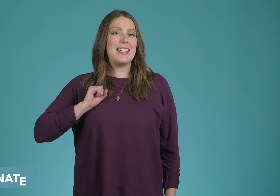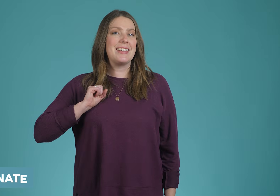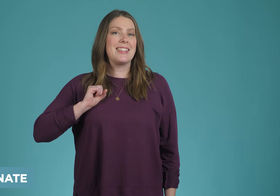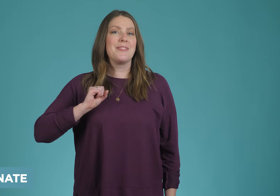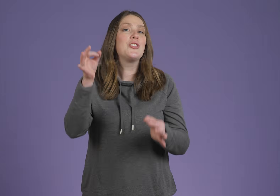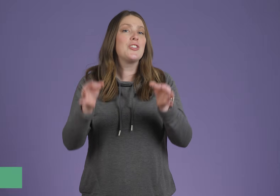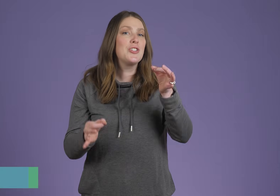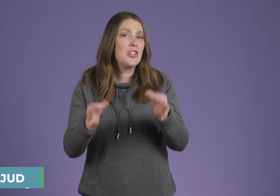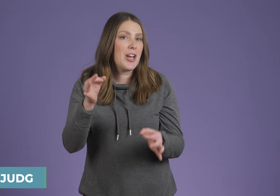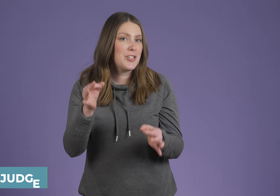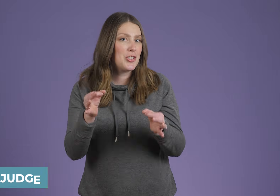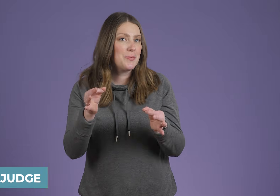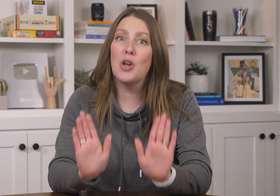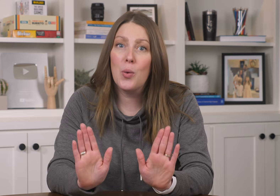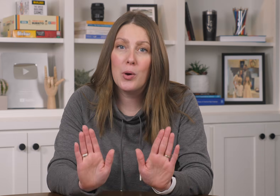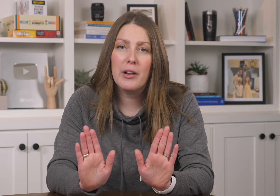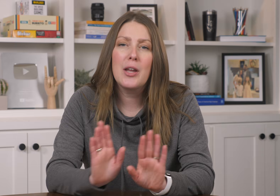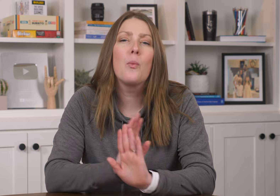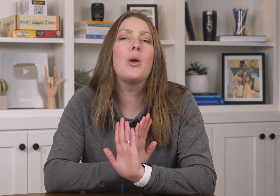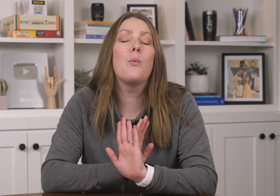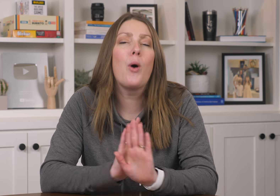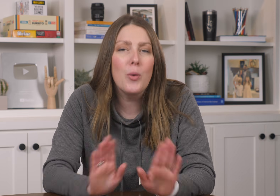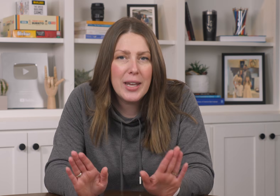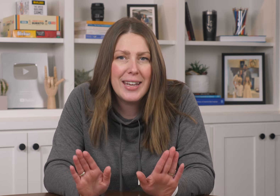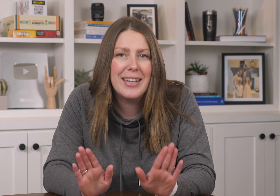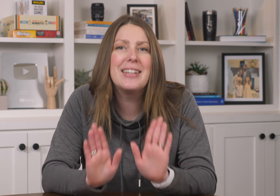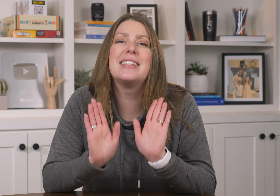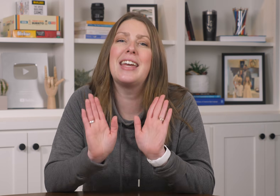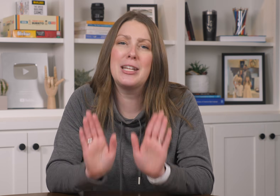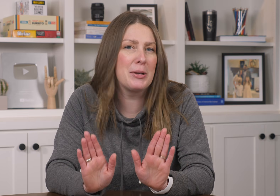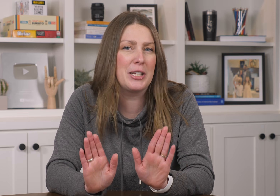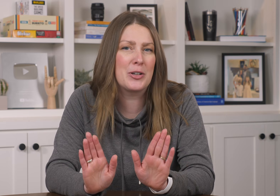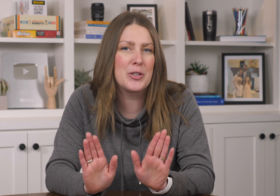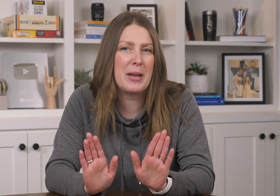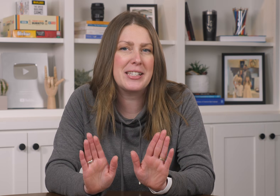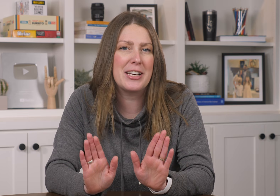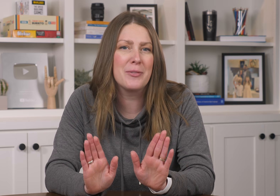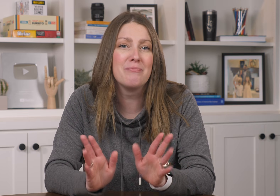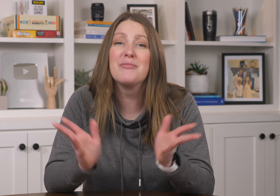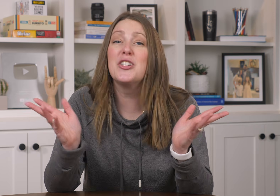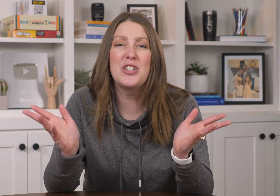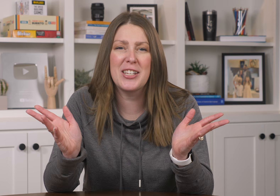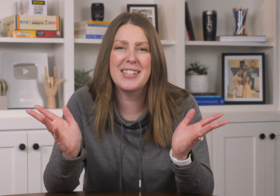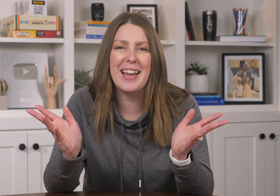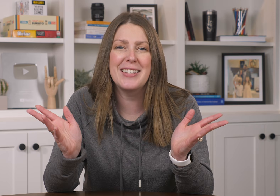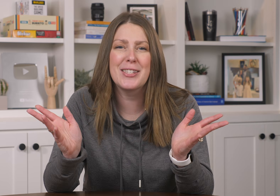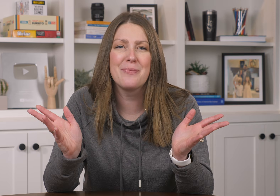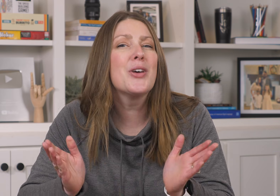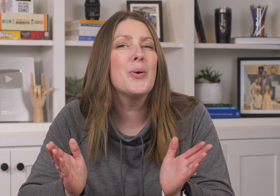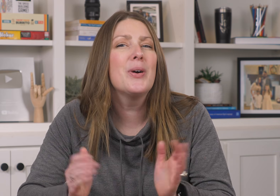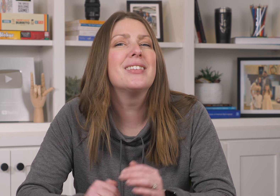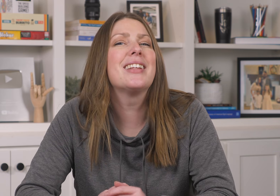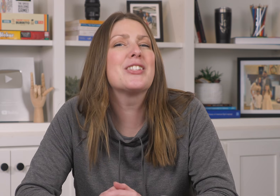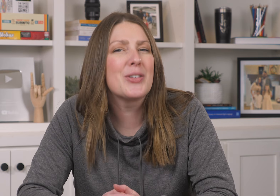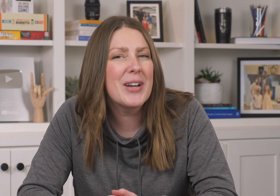signs related to government. Don't worry, we won't get in to any political debates here. Just signs. So let's learn